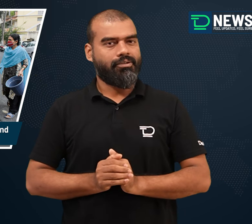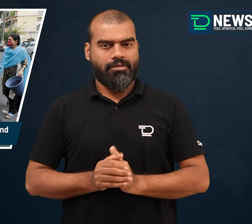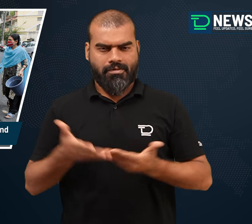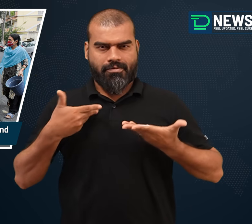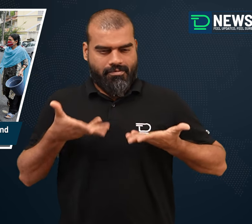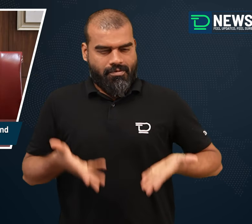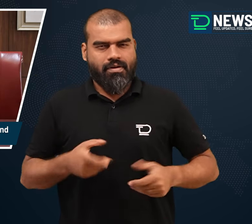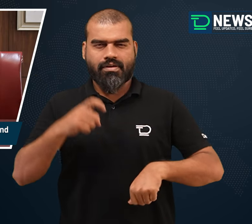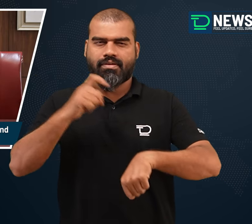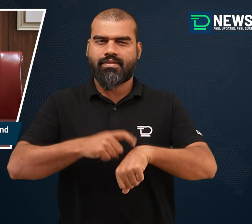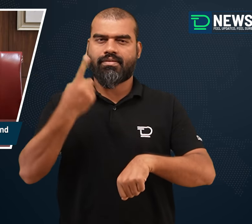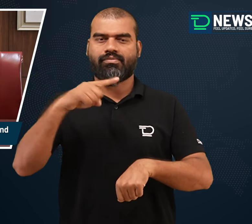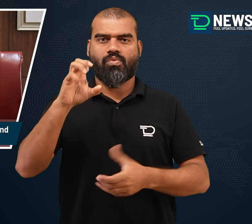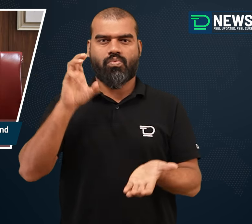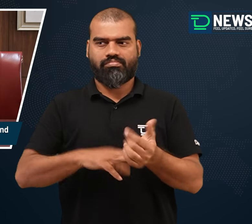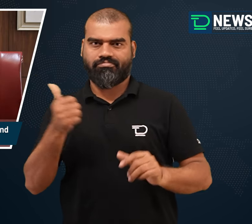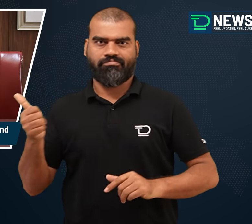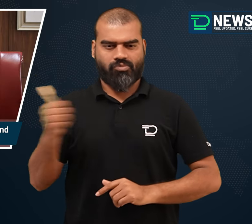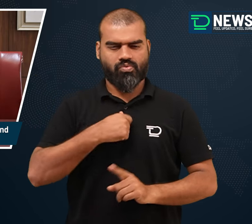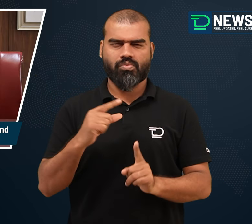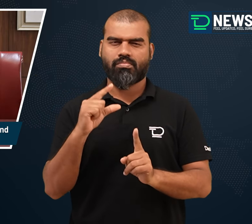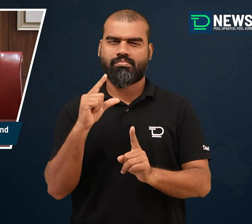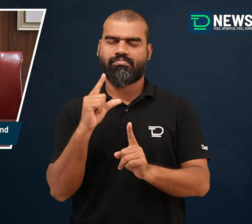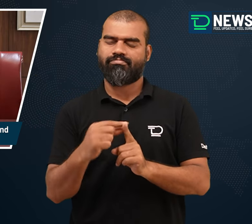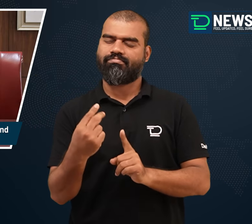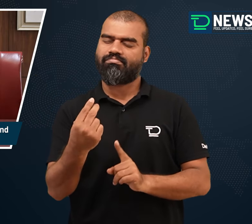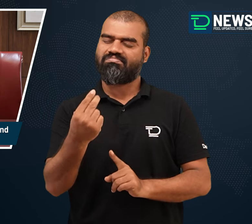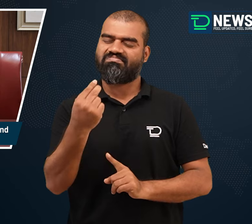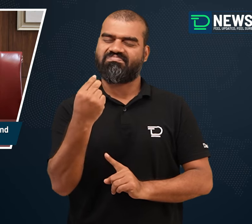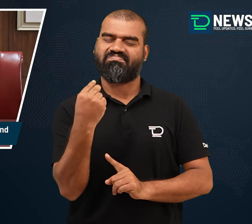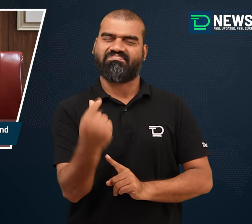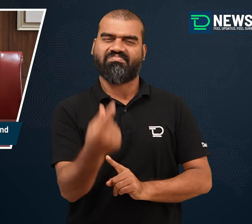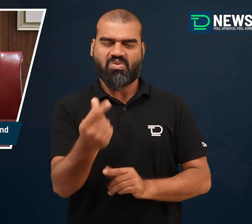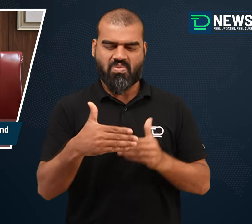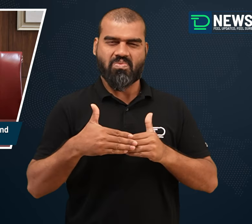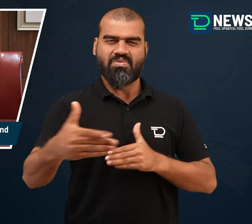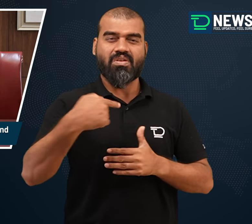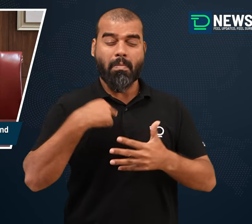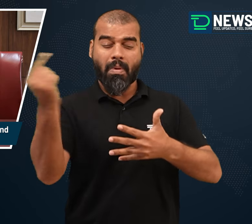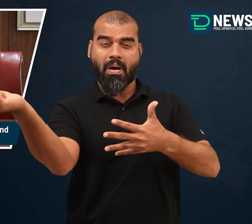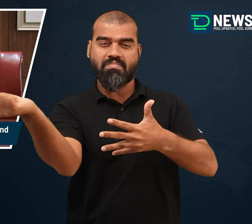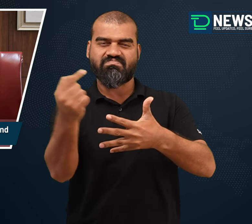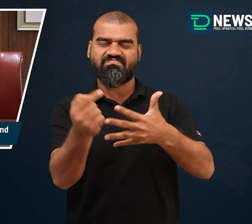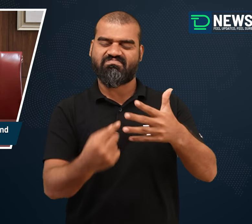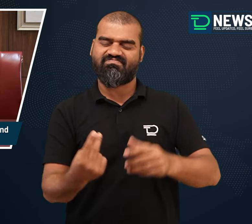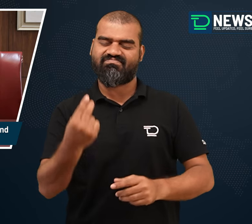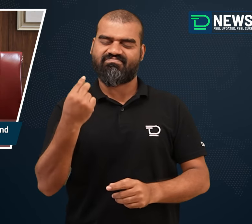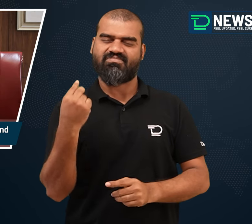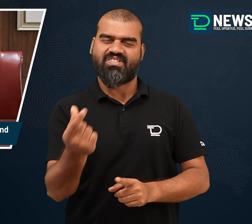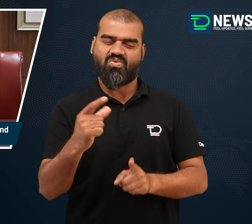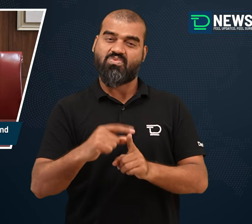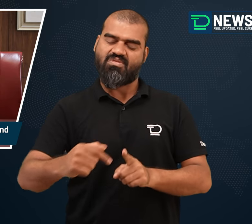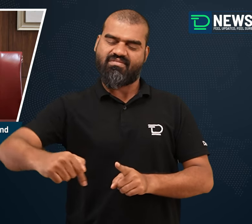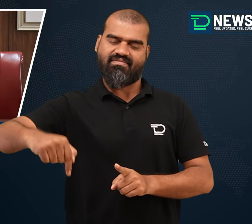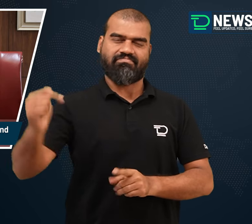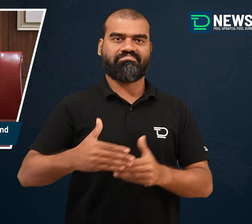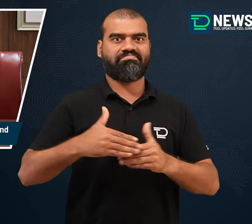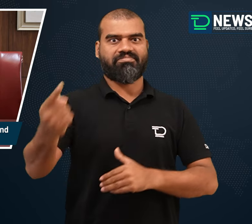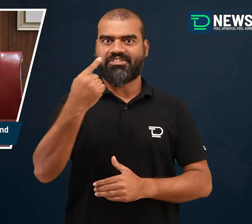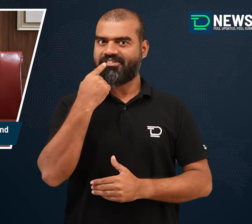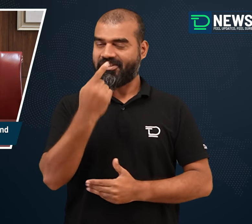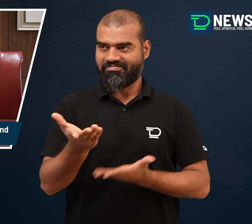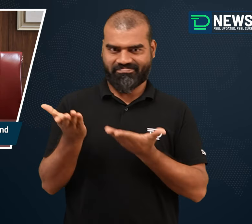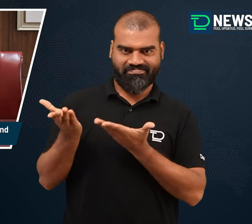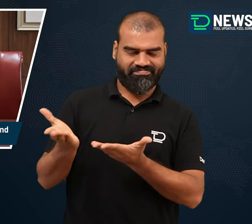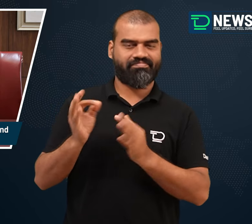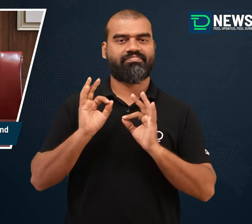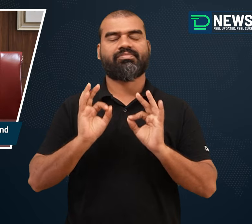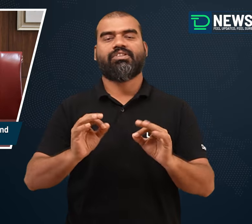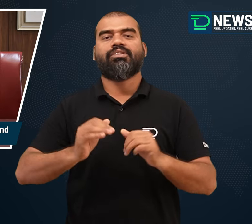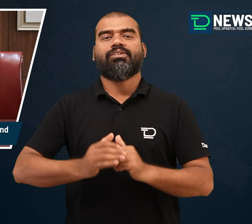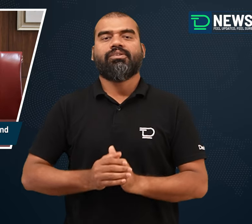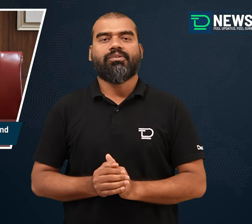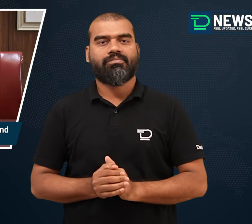However, Atishi clarified that she is assuring the people of Delhi that all stalled development activities will resume immediately.